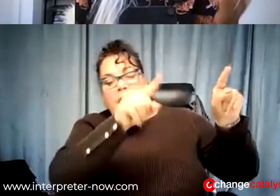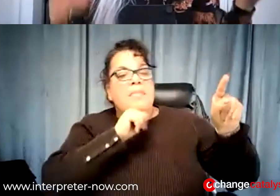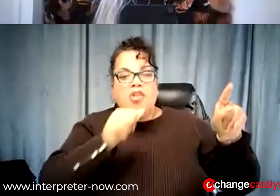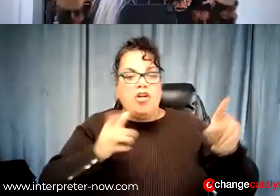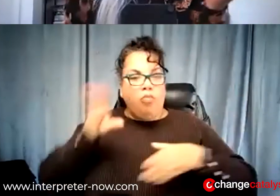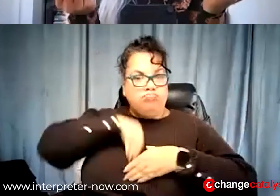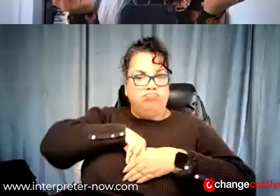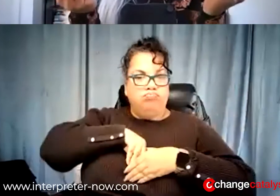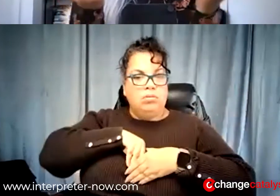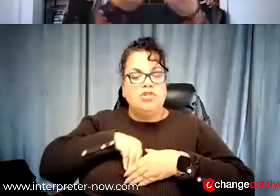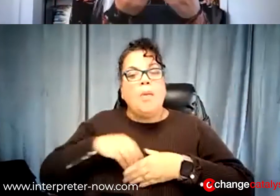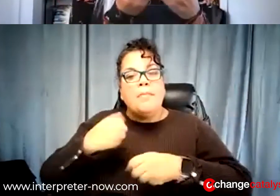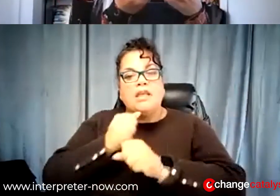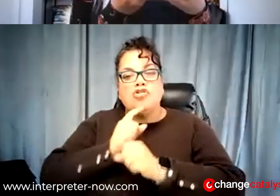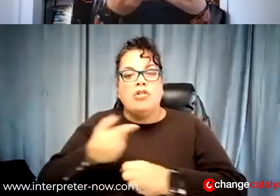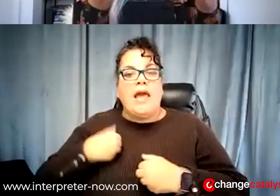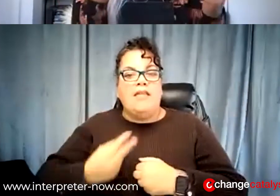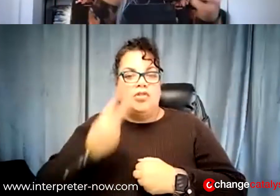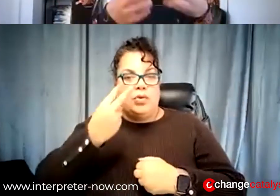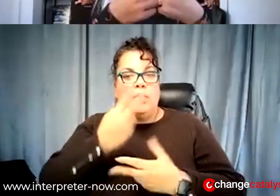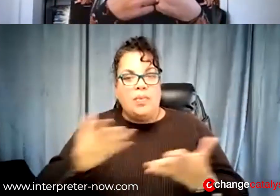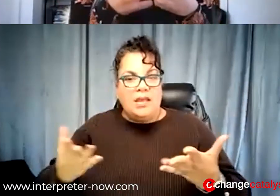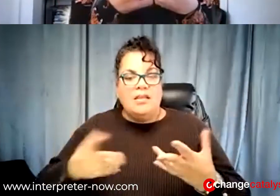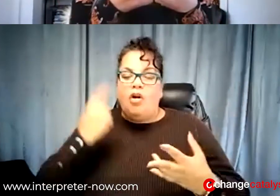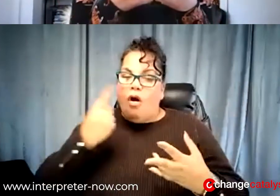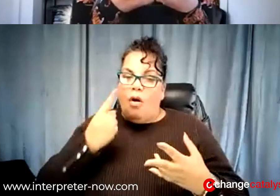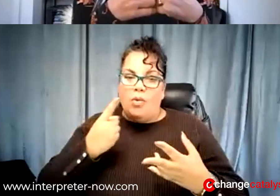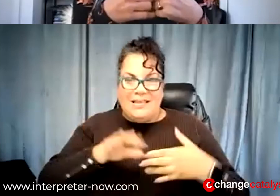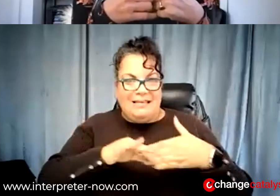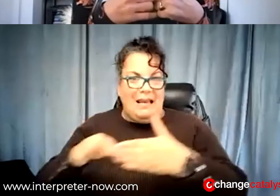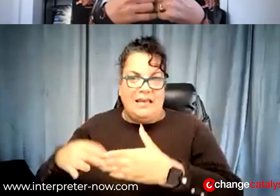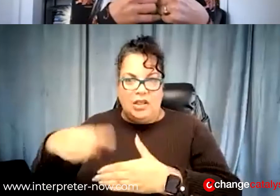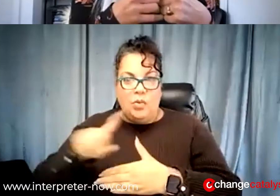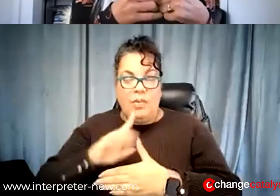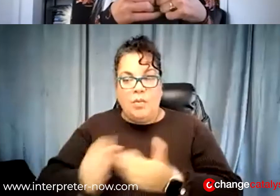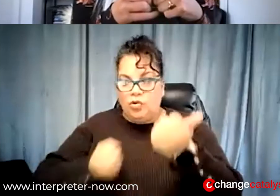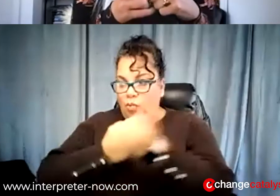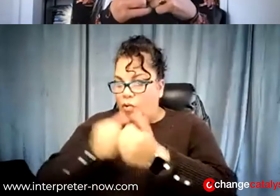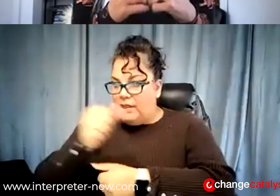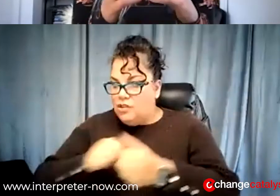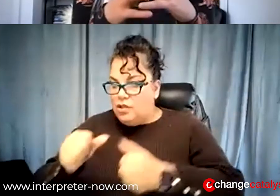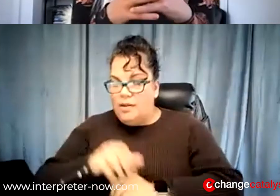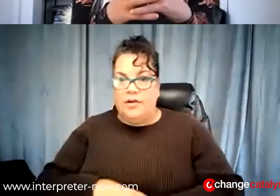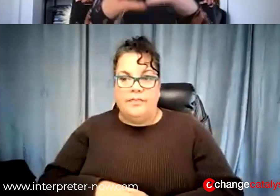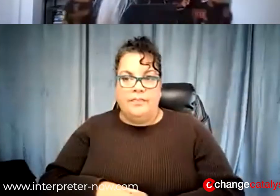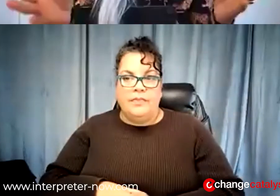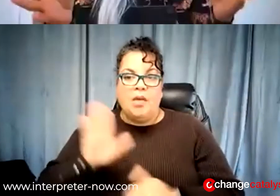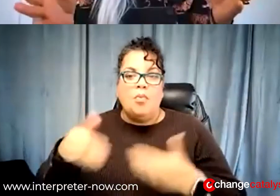Those two things in combination really can support each other and give you the freedom